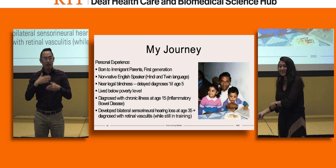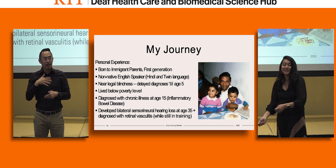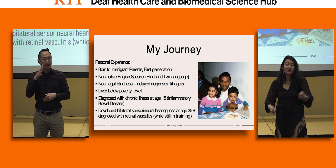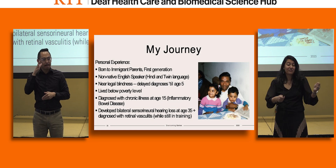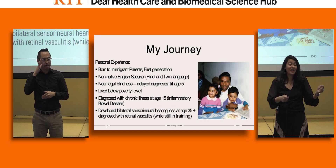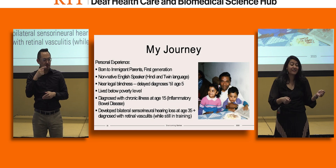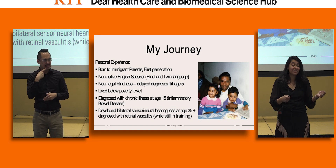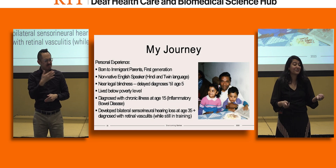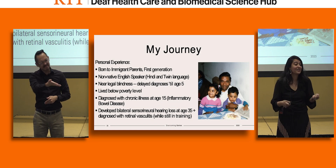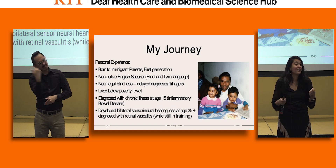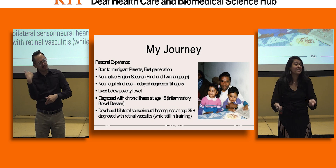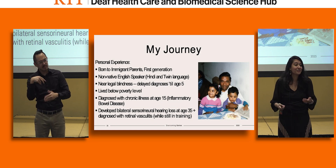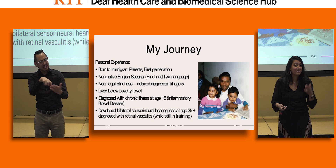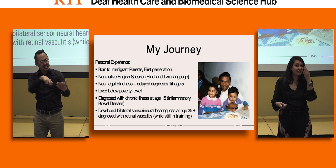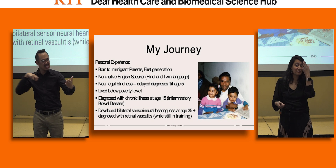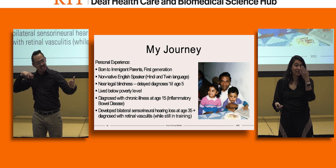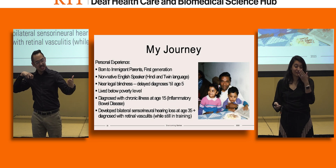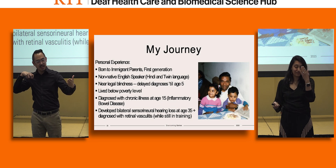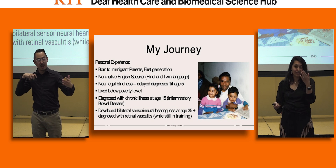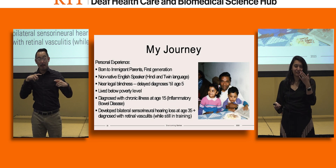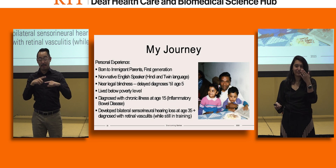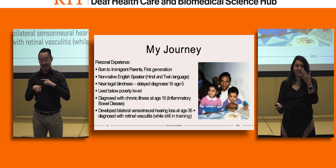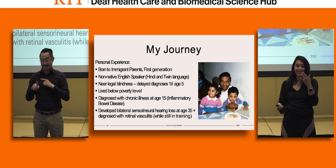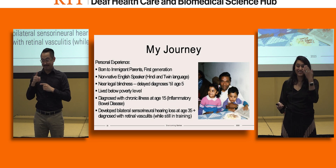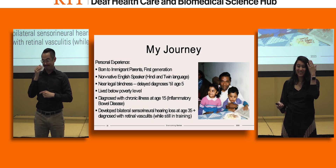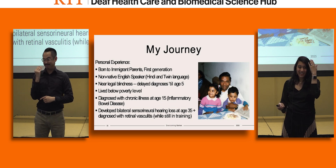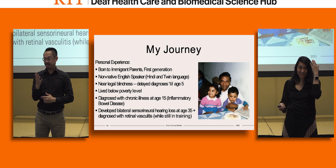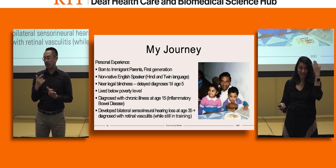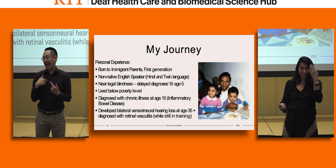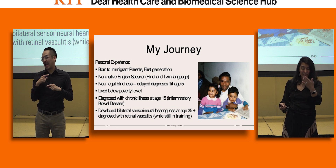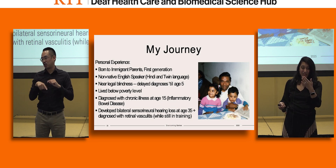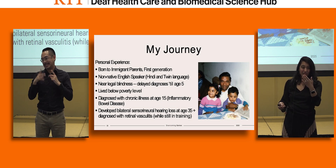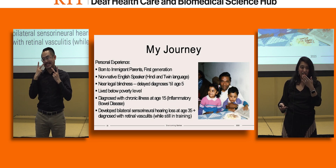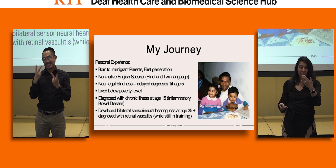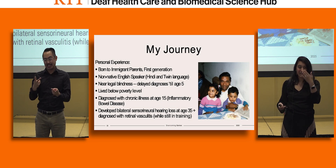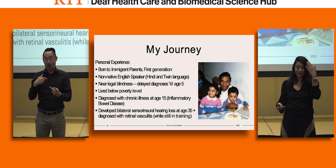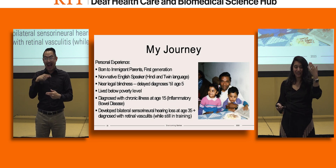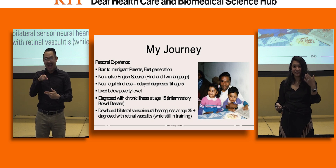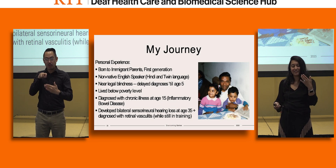but the reality was I couldn't see much further than in front of my face.